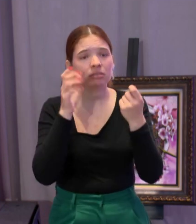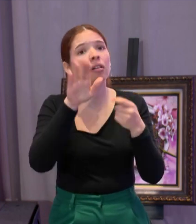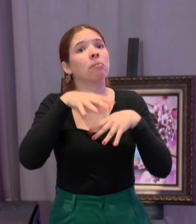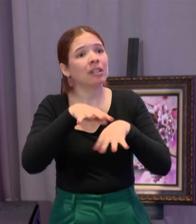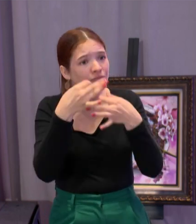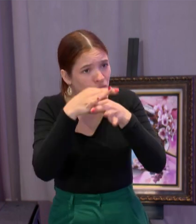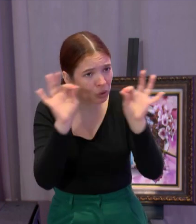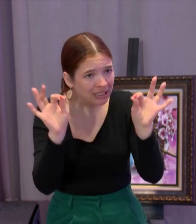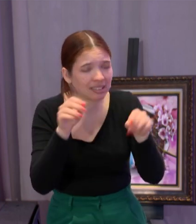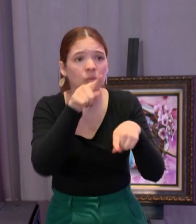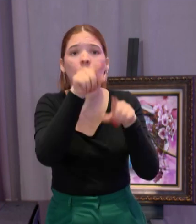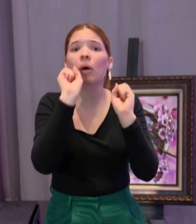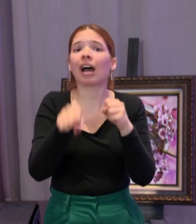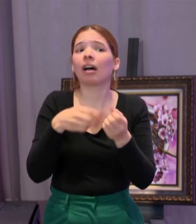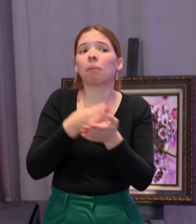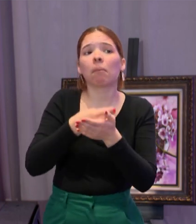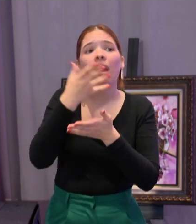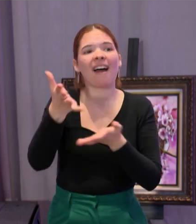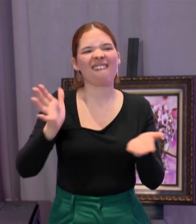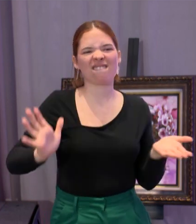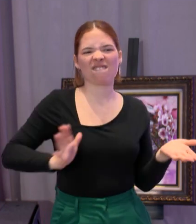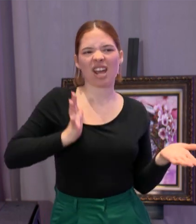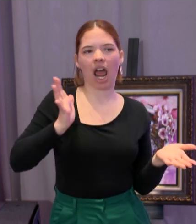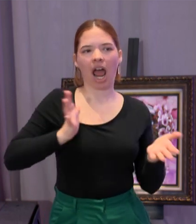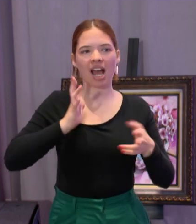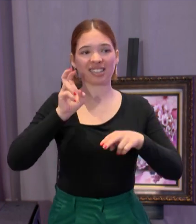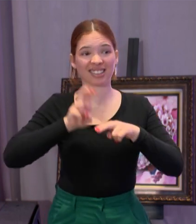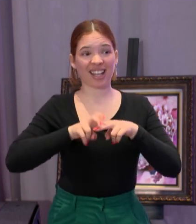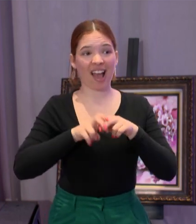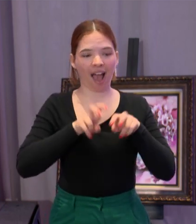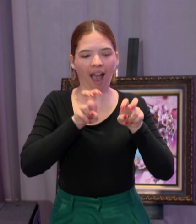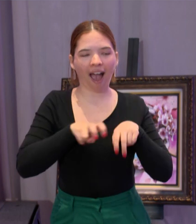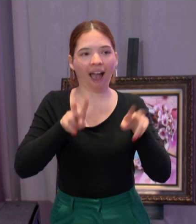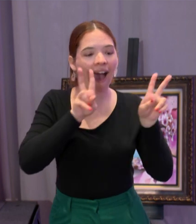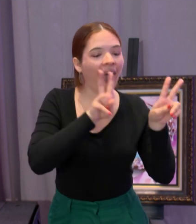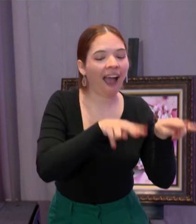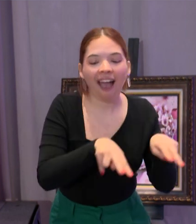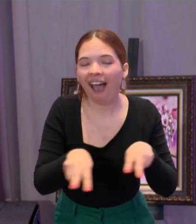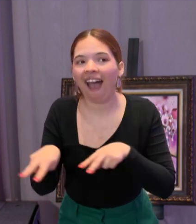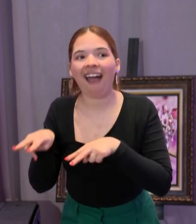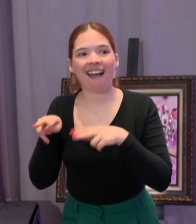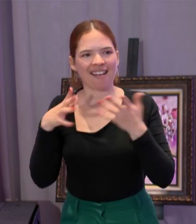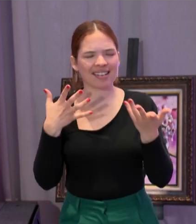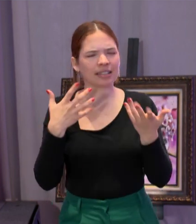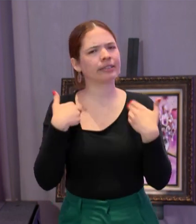BUT YOU CAN PURCHASE GRANDSTAND SEATS. THAT'S SEATING THAT HAS BEEN, WE